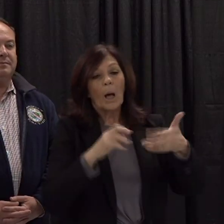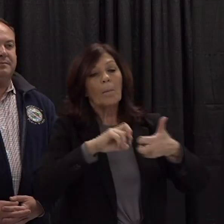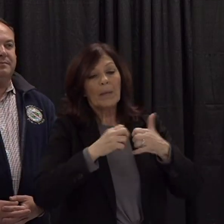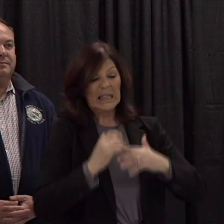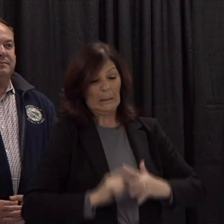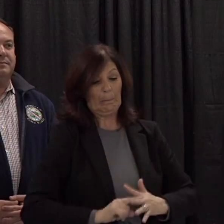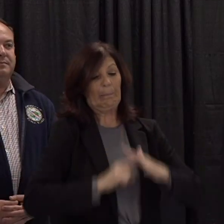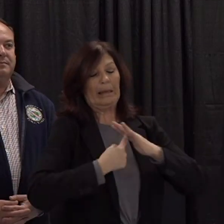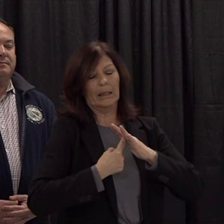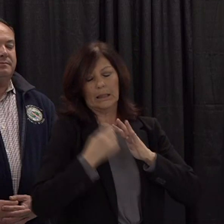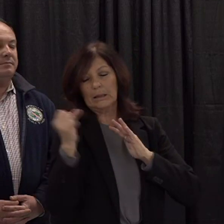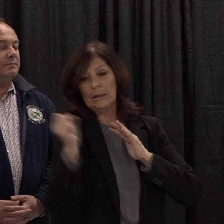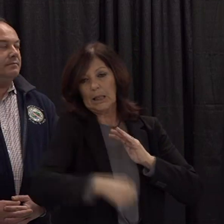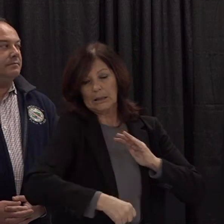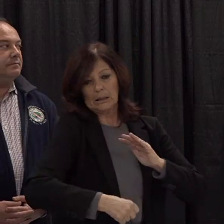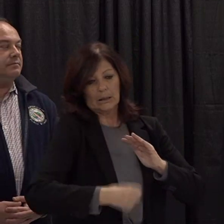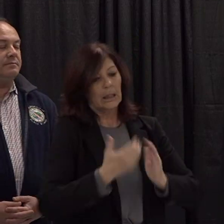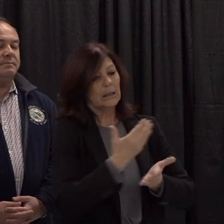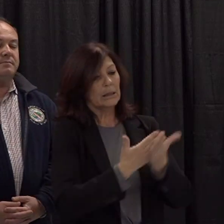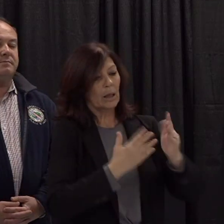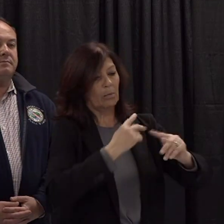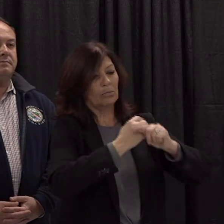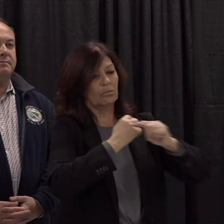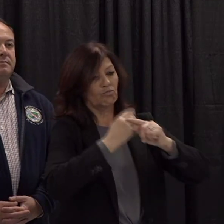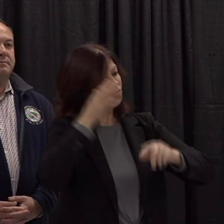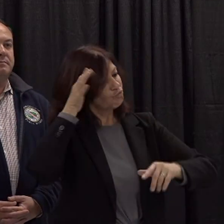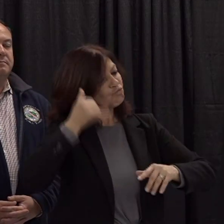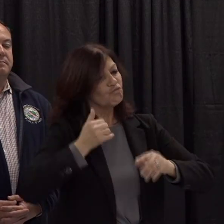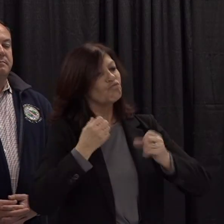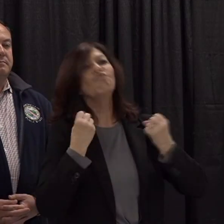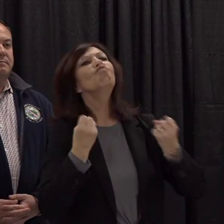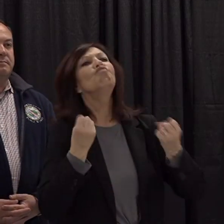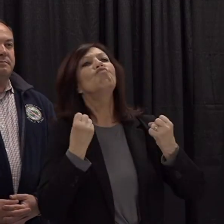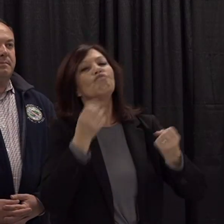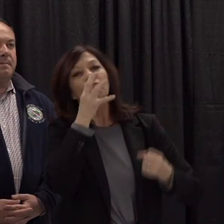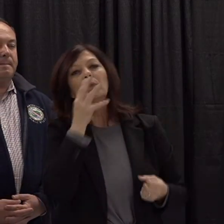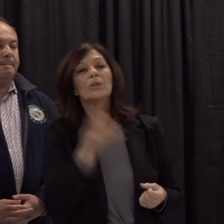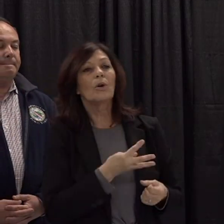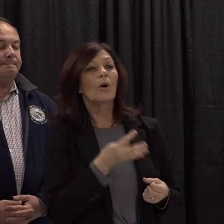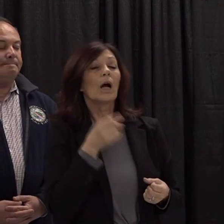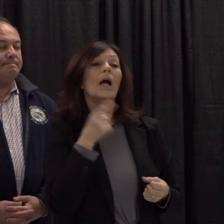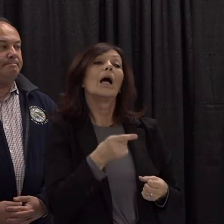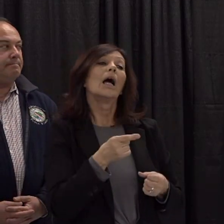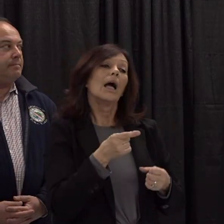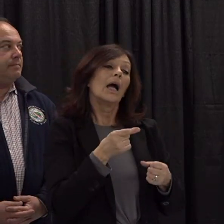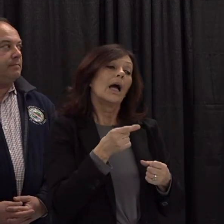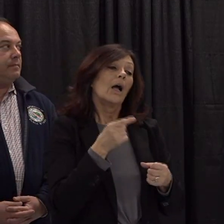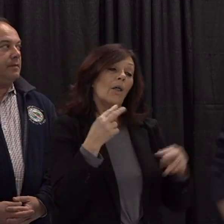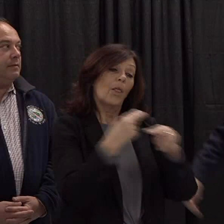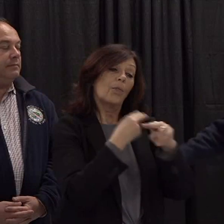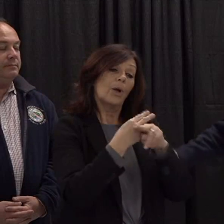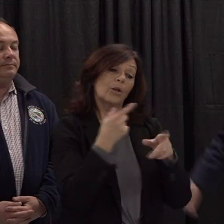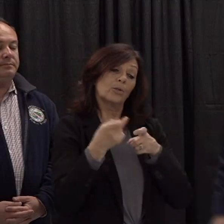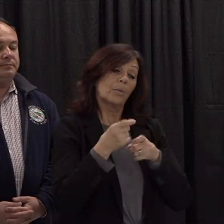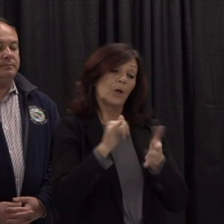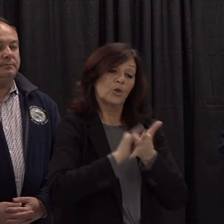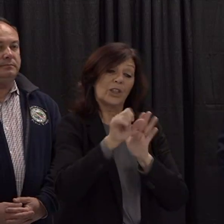there's no doubt about it. Some tractor trailers were on the Thruway. The Thruway is controlled by the New York State Thruway Authority. None of us have any control over that.